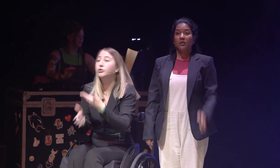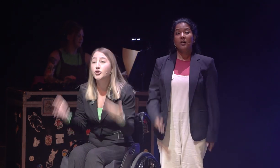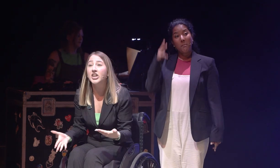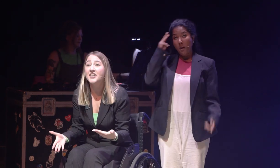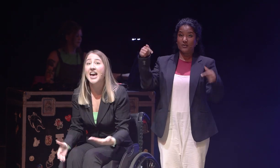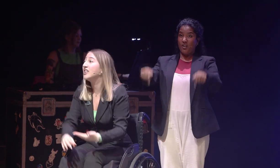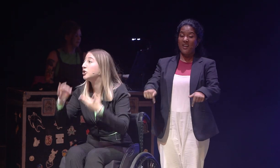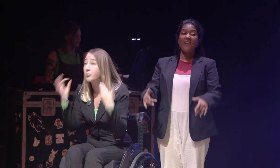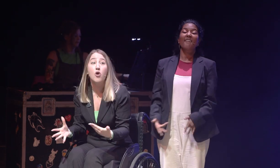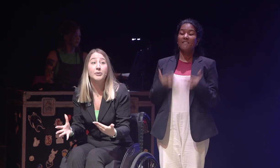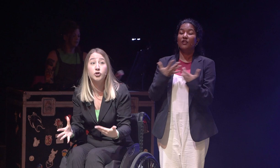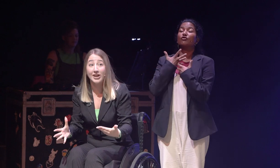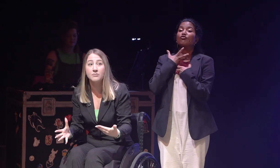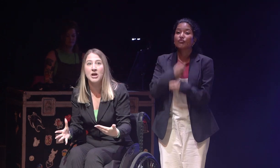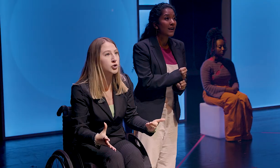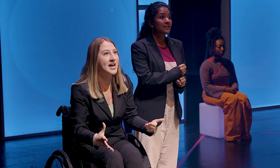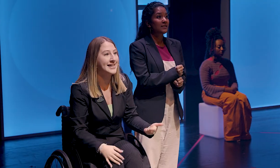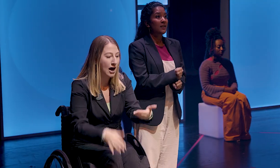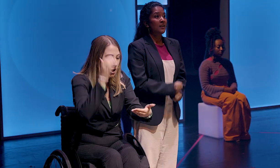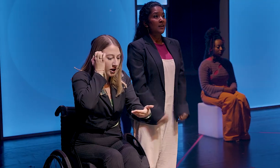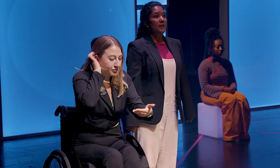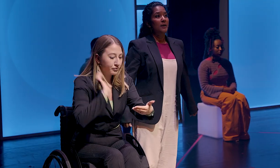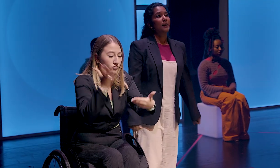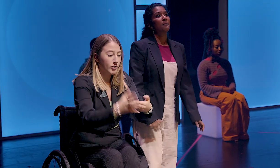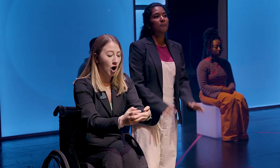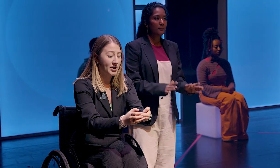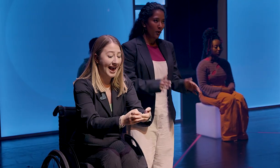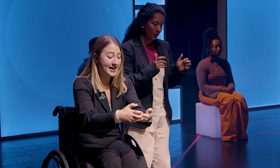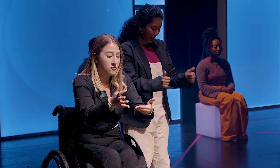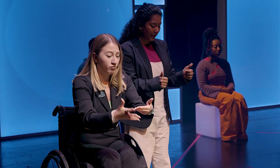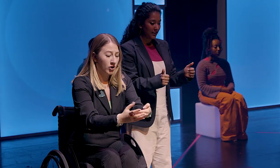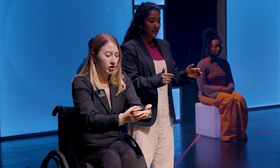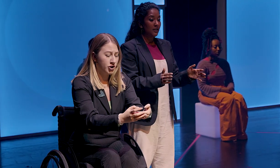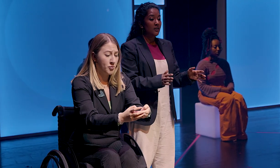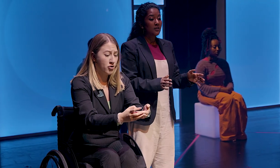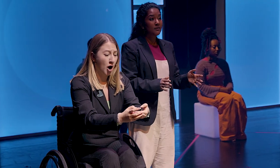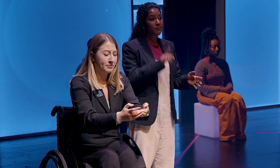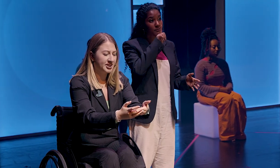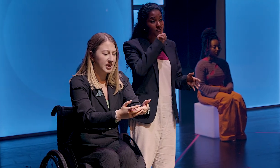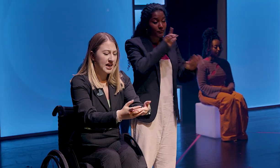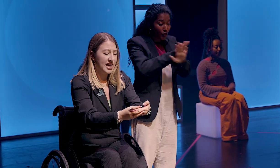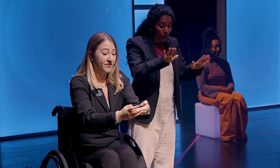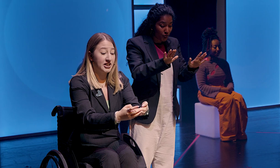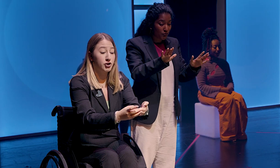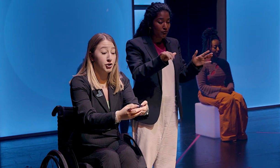even yet and she's proper stressing me out, swear down. Ok, no probs, if it's too